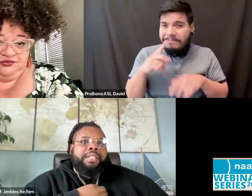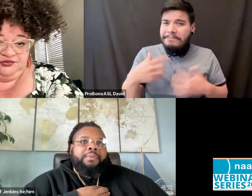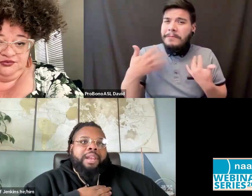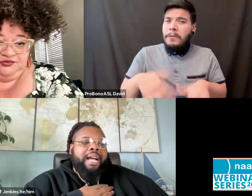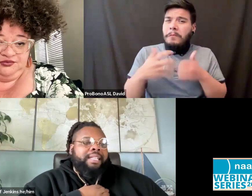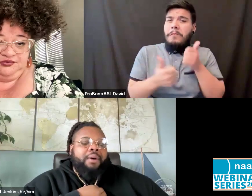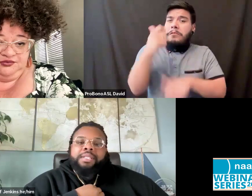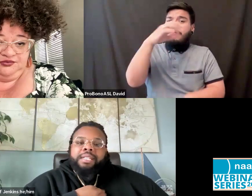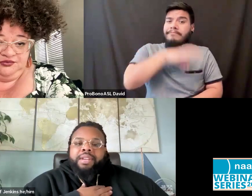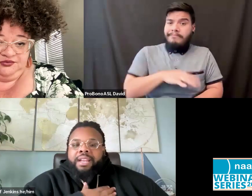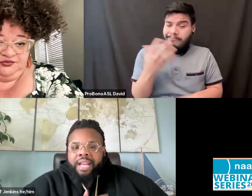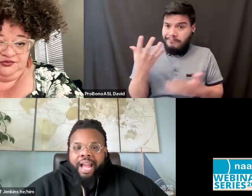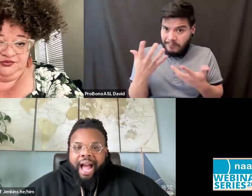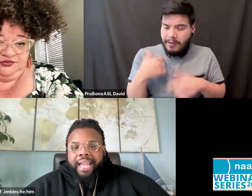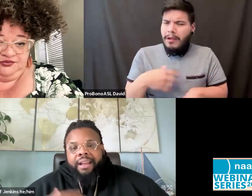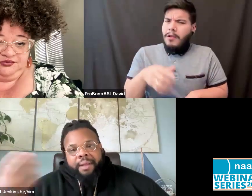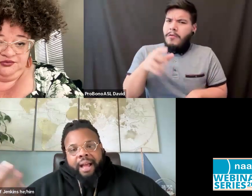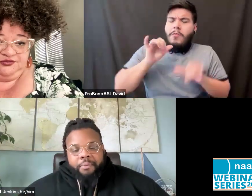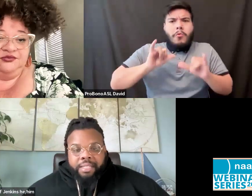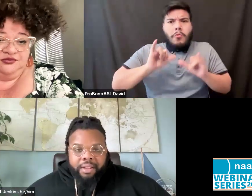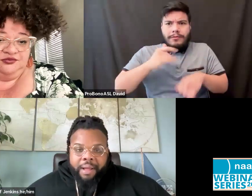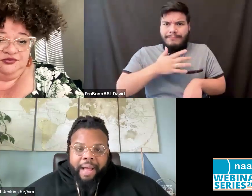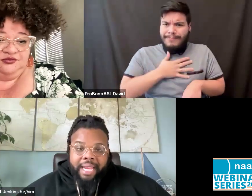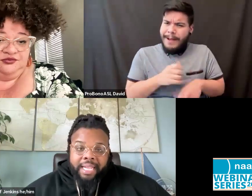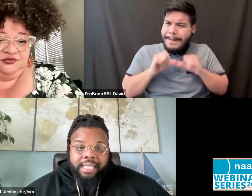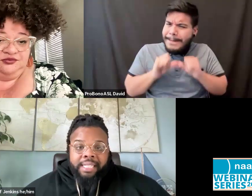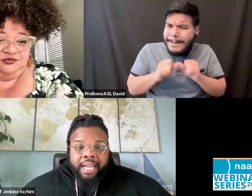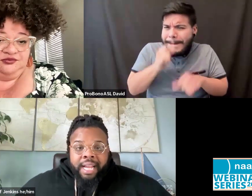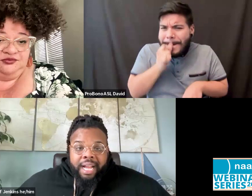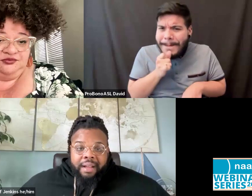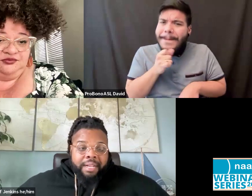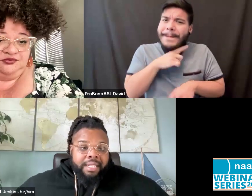is I realize how resilient I have and how resilient my body is because